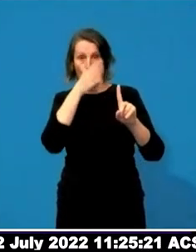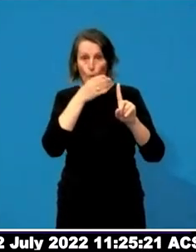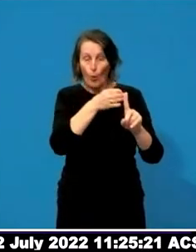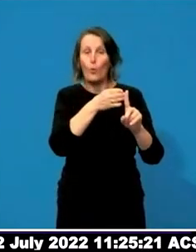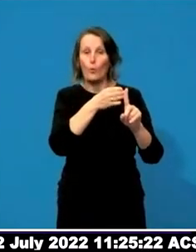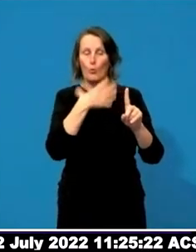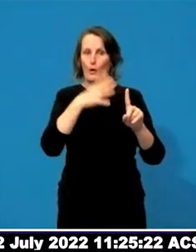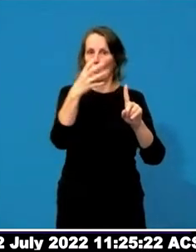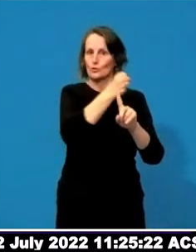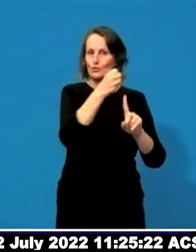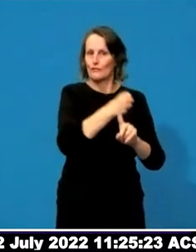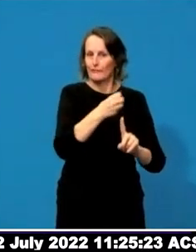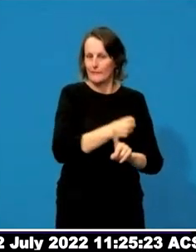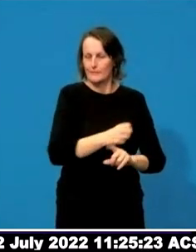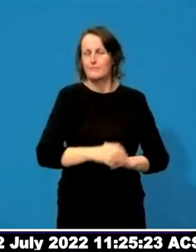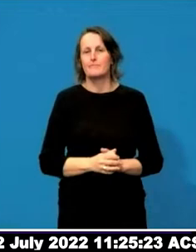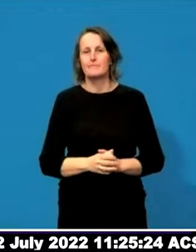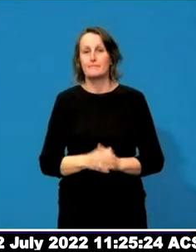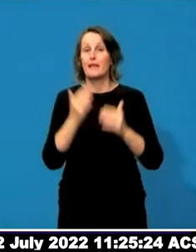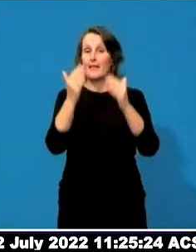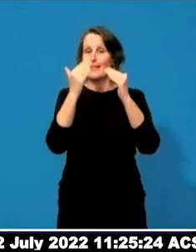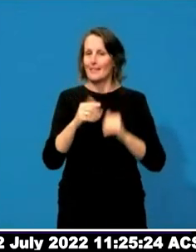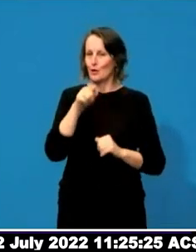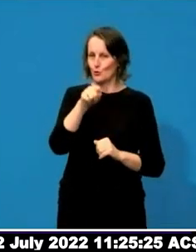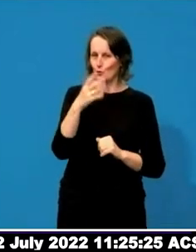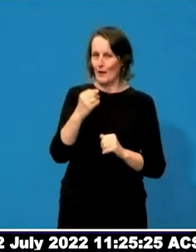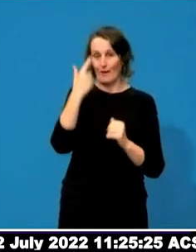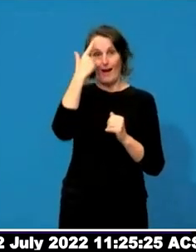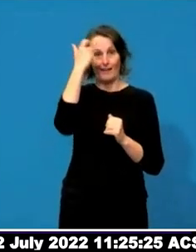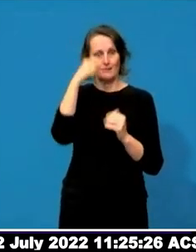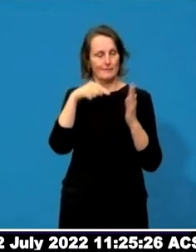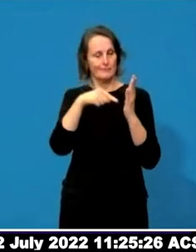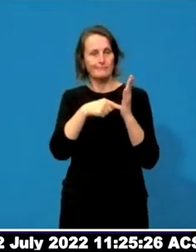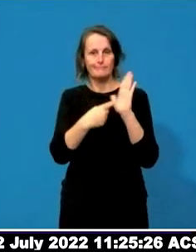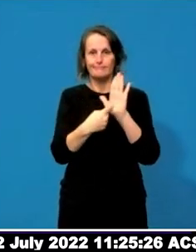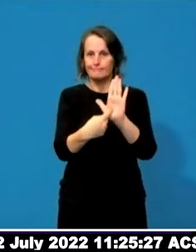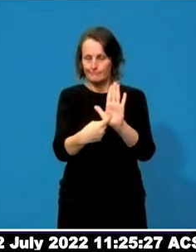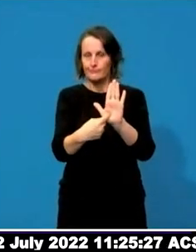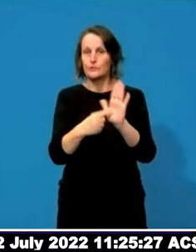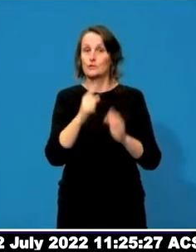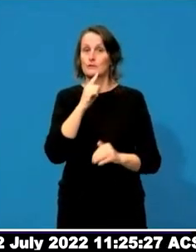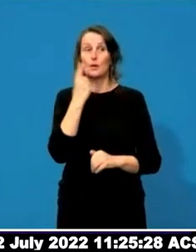And then you go on to make a recommendation. And that recommendation that participants should be entitled to receive